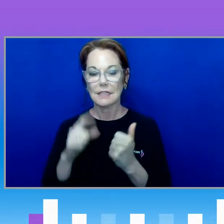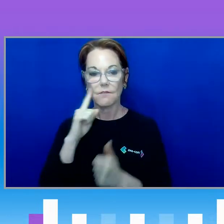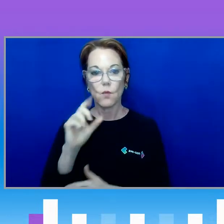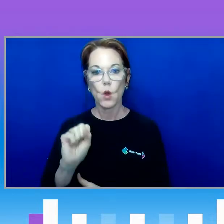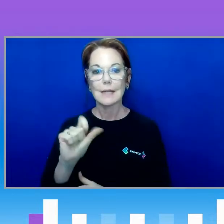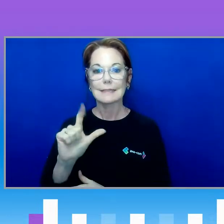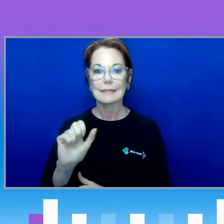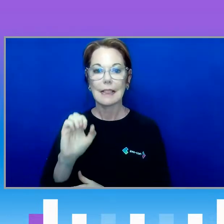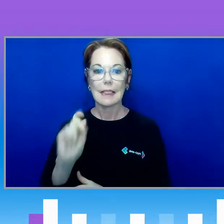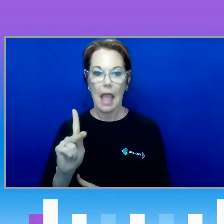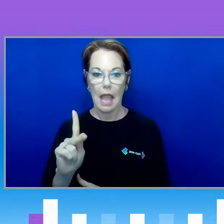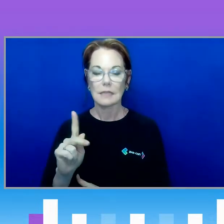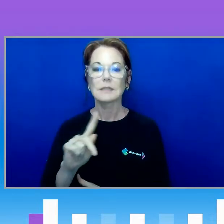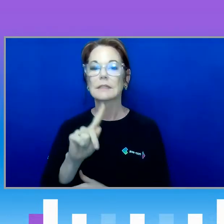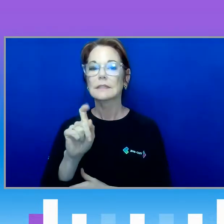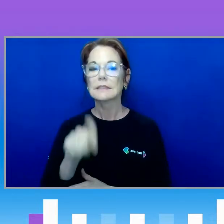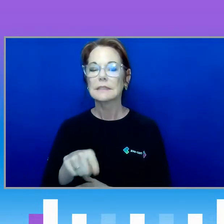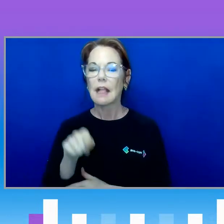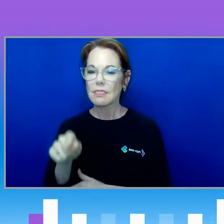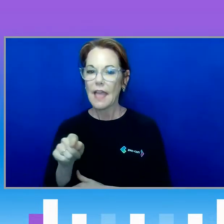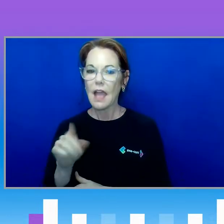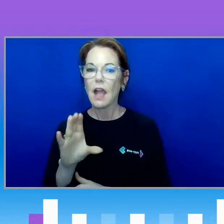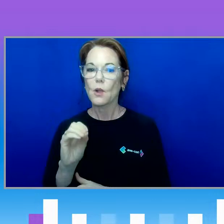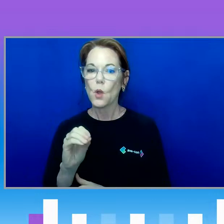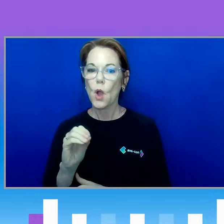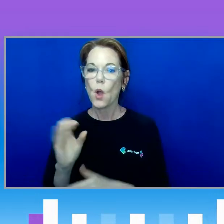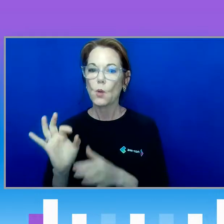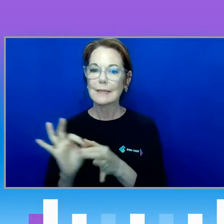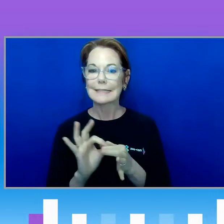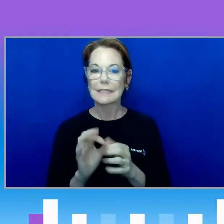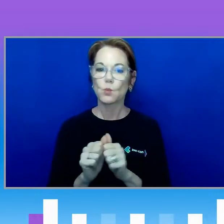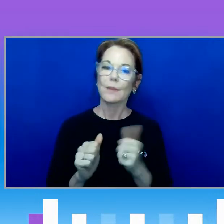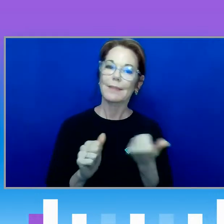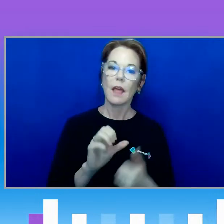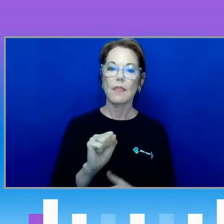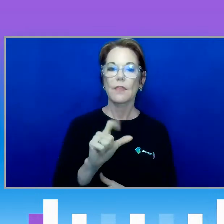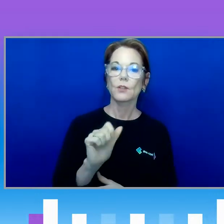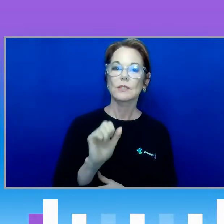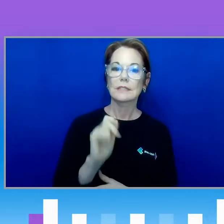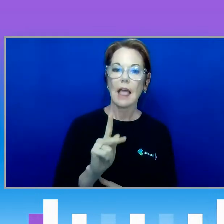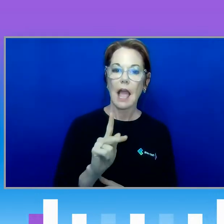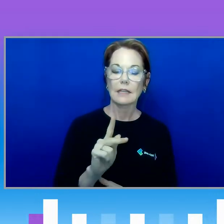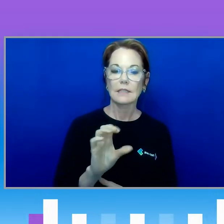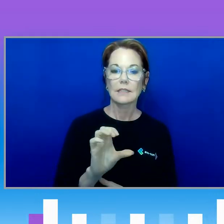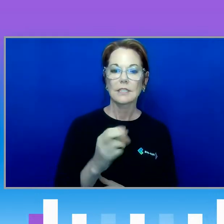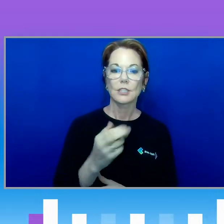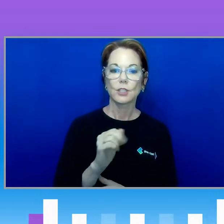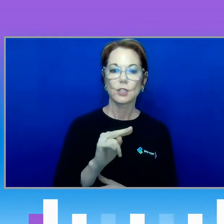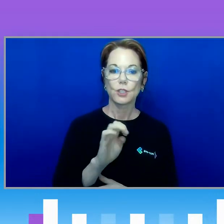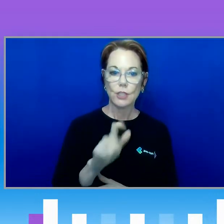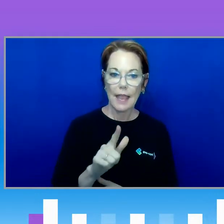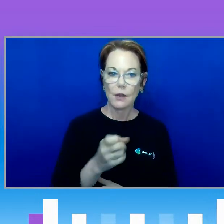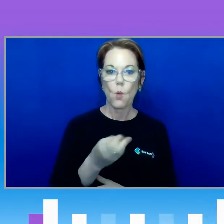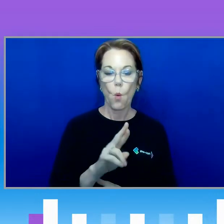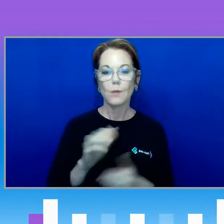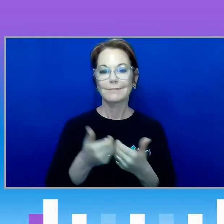asking if it coexists with another slack channel, or if it